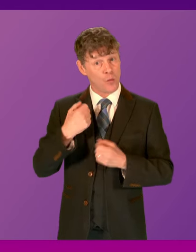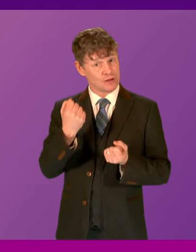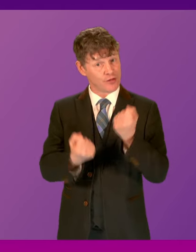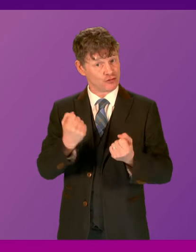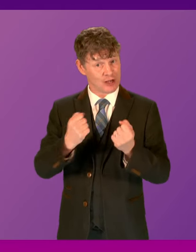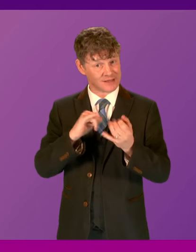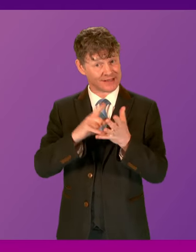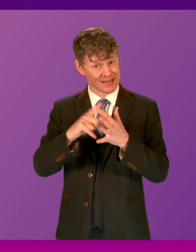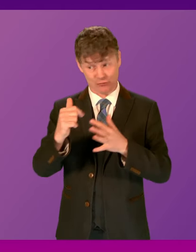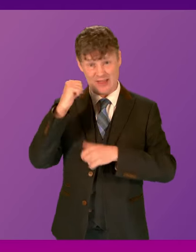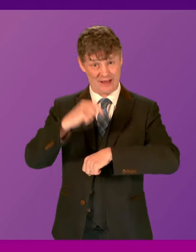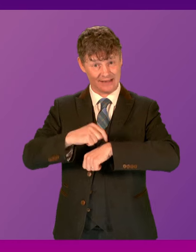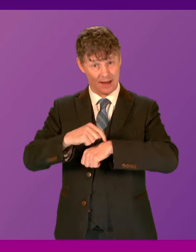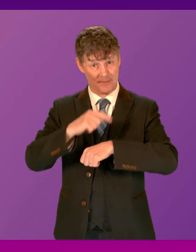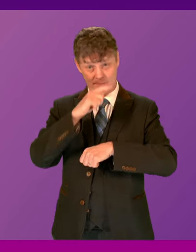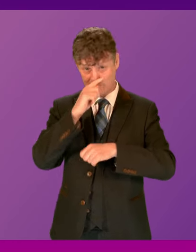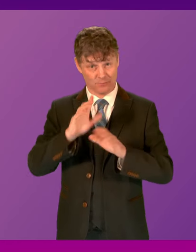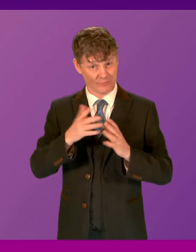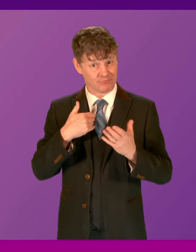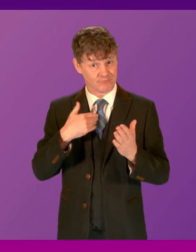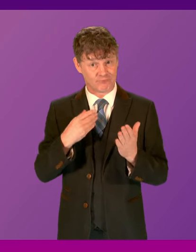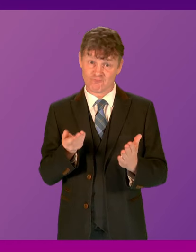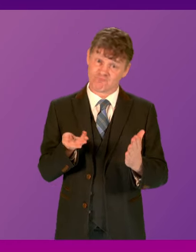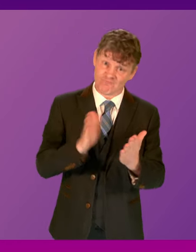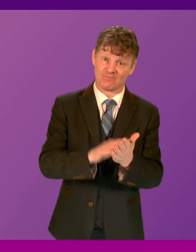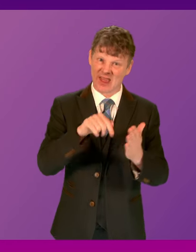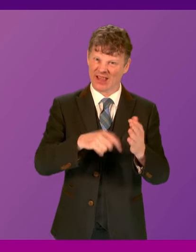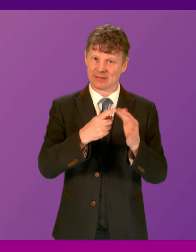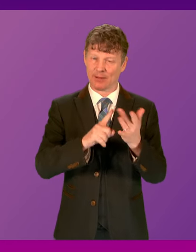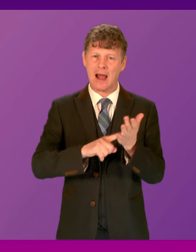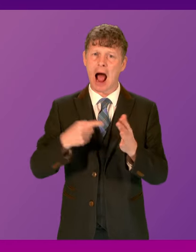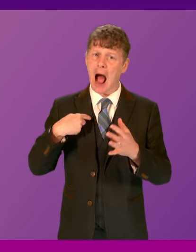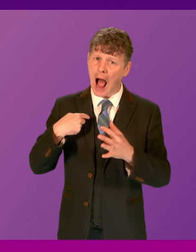bill through Parliament, making sure that I engaged with Opposition members on the issue